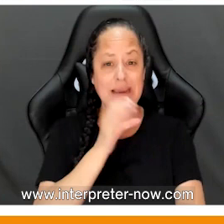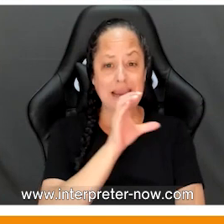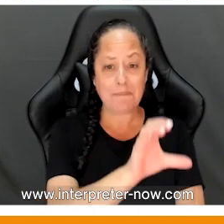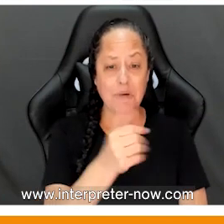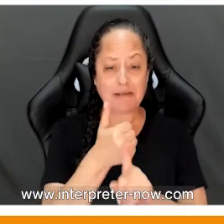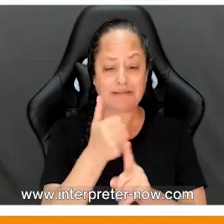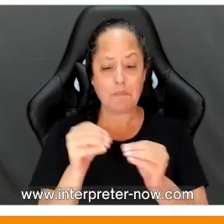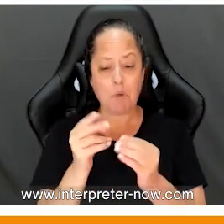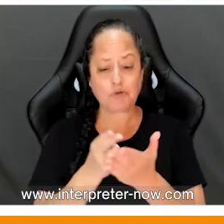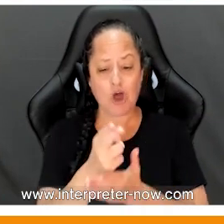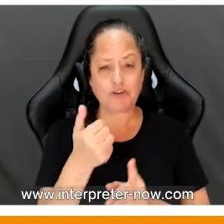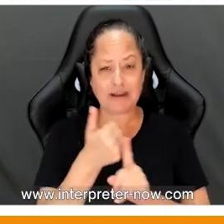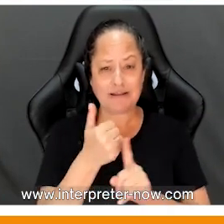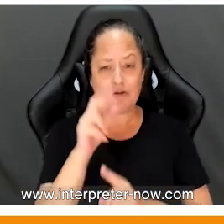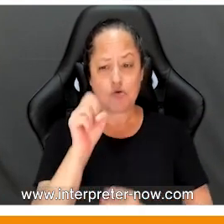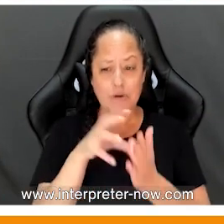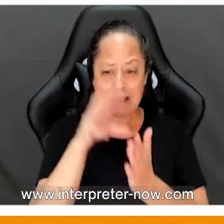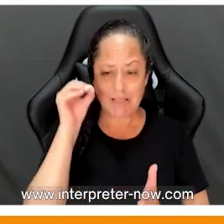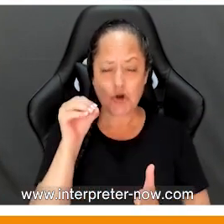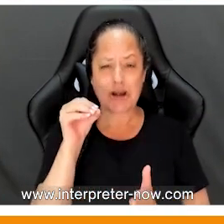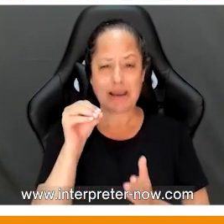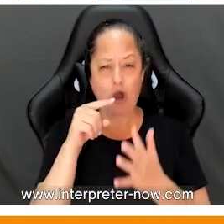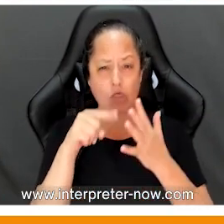For the institution, if you will, a lot of these companies or organizations, I think